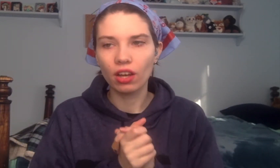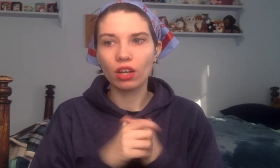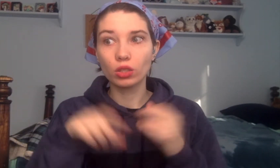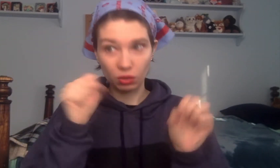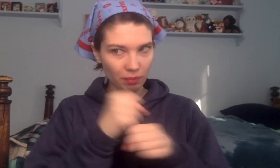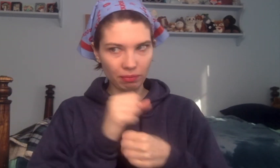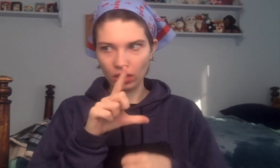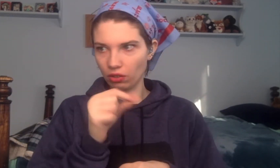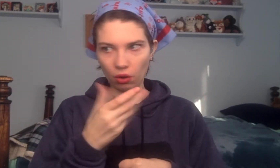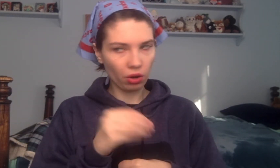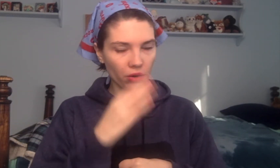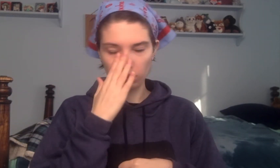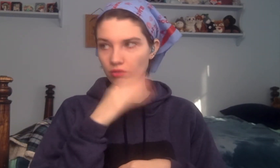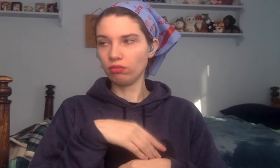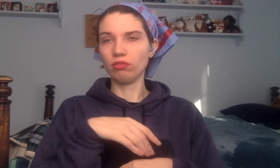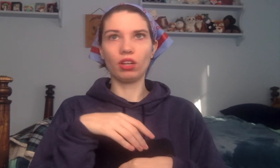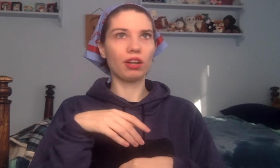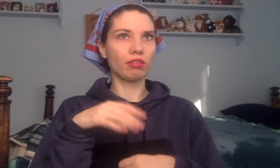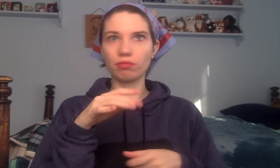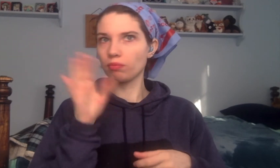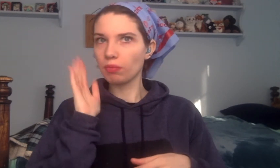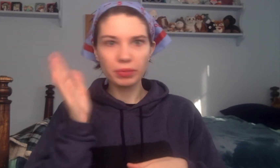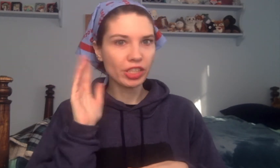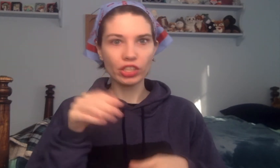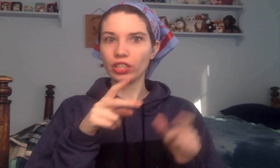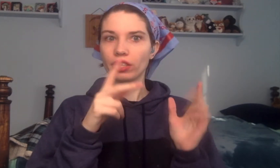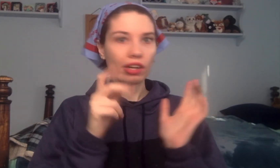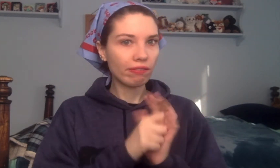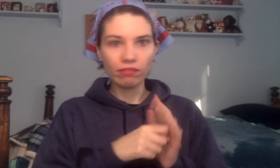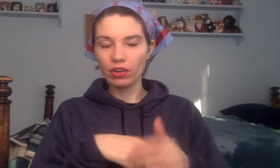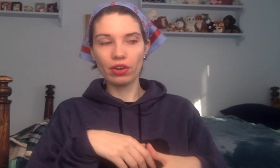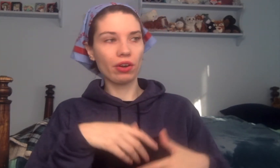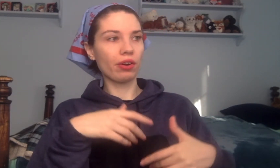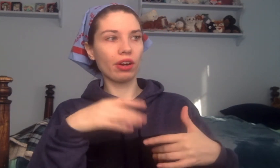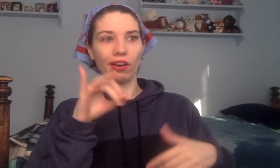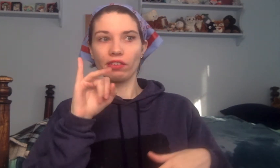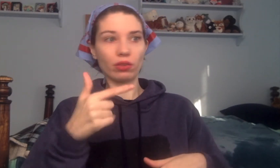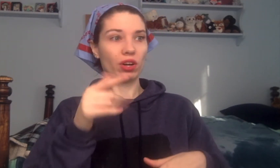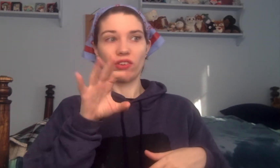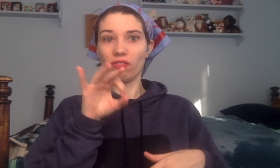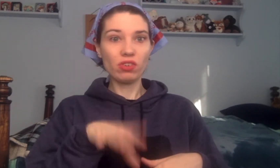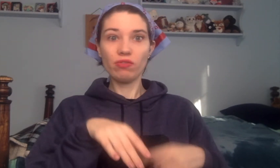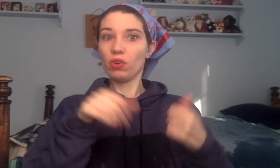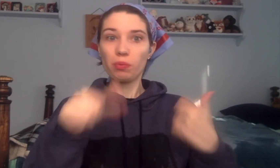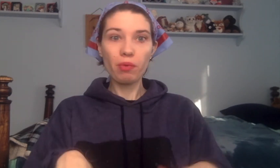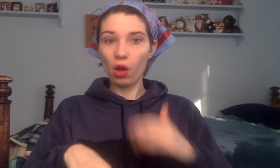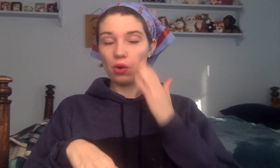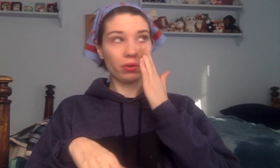You can make logos, presentations/videos, Instagram/Facebook posts,